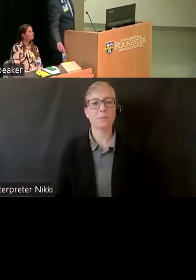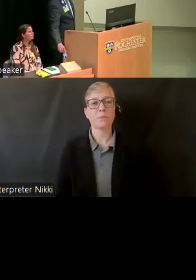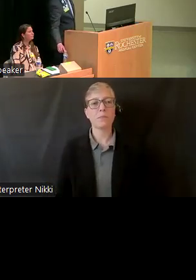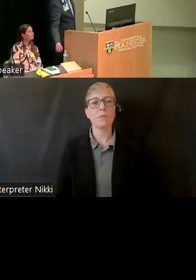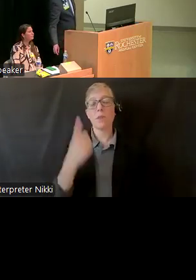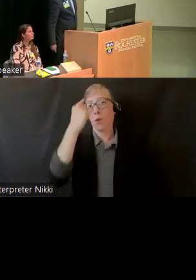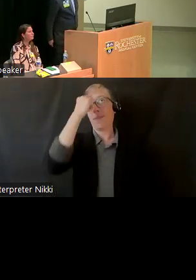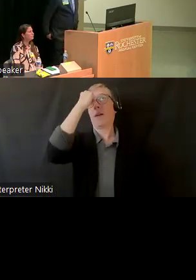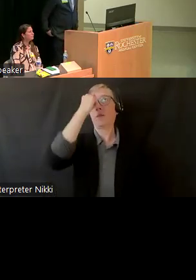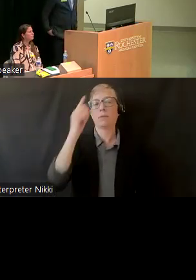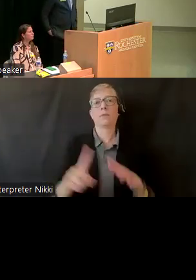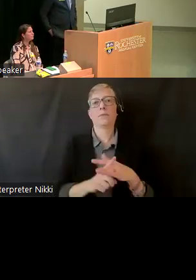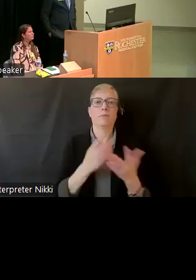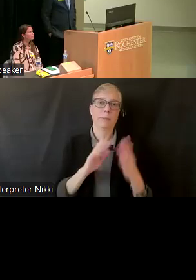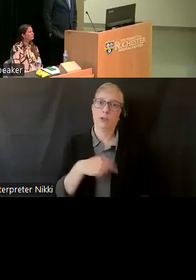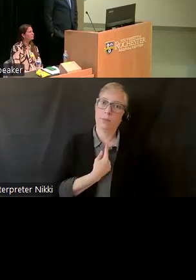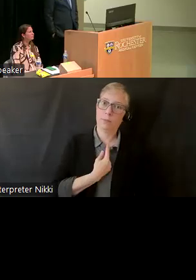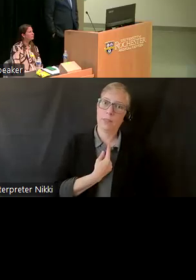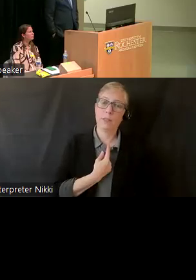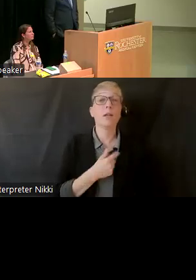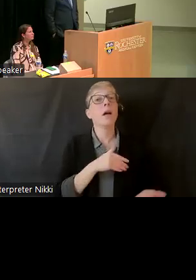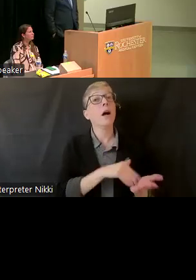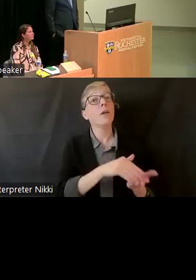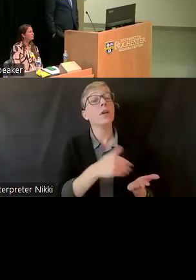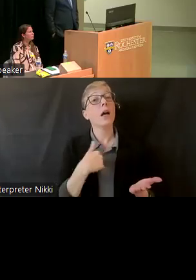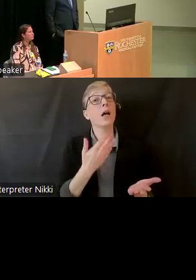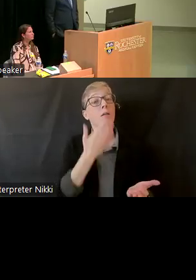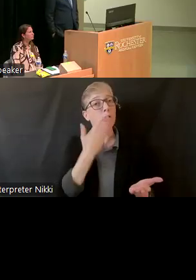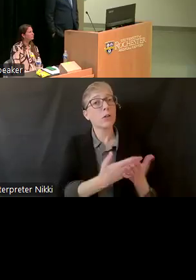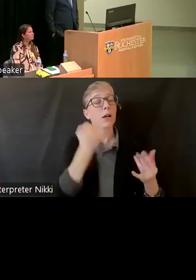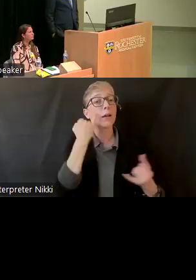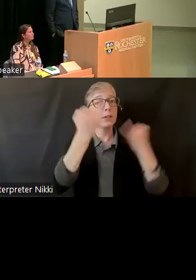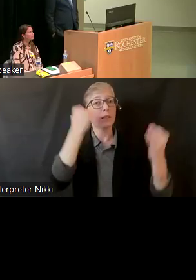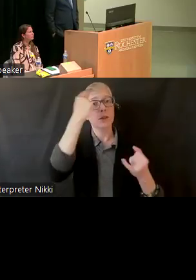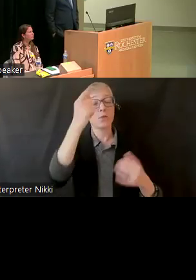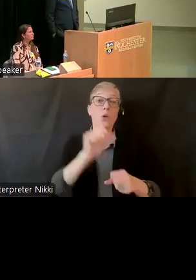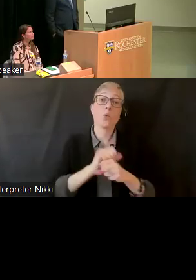if this is just me but I often have some great ideas about how to improve workflows well-being